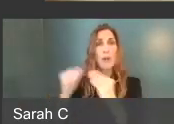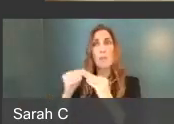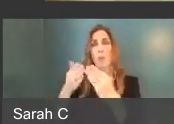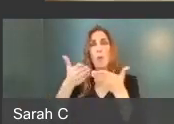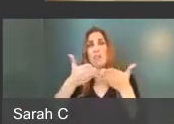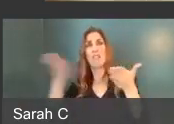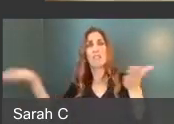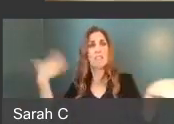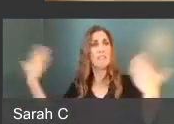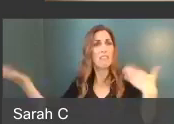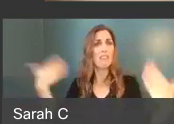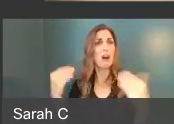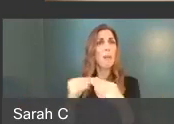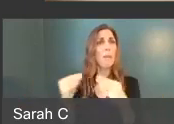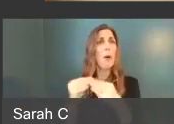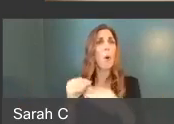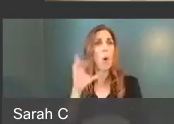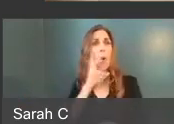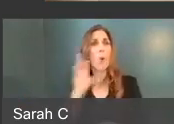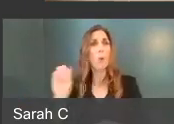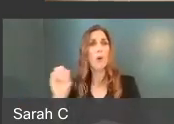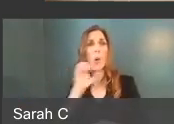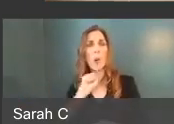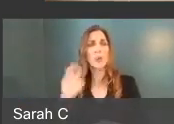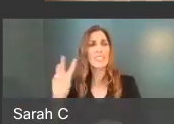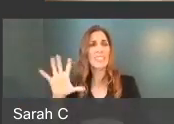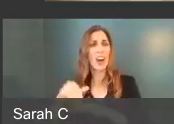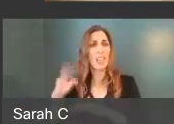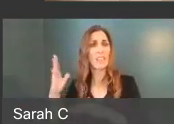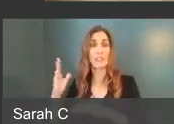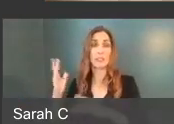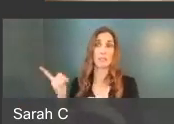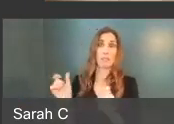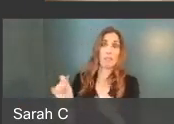and the ineffectiveness, as he put it, to save lives. Because he says when something like this becomes